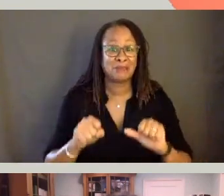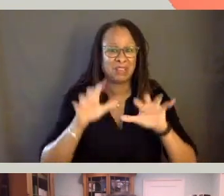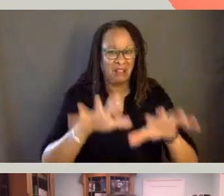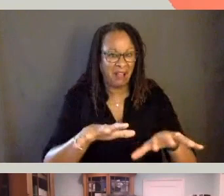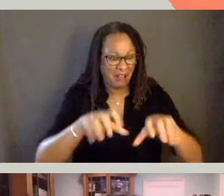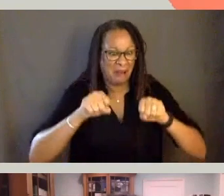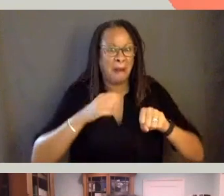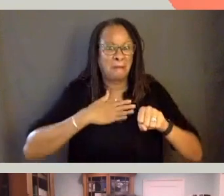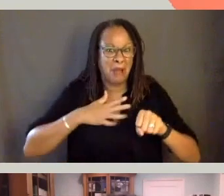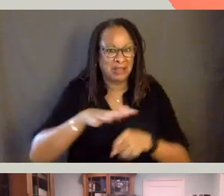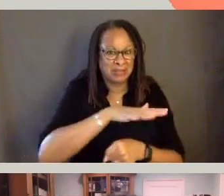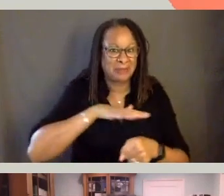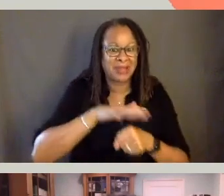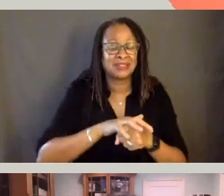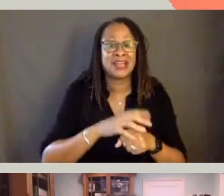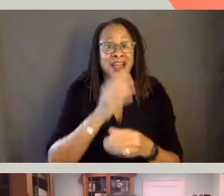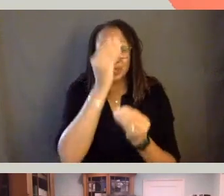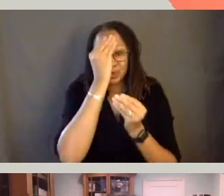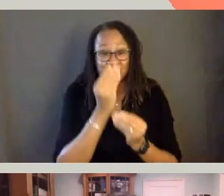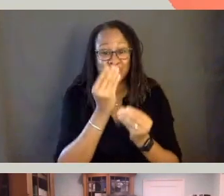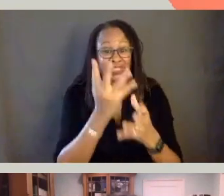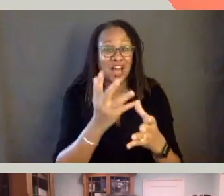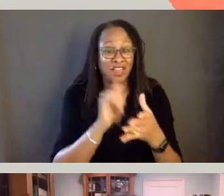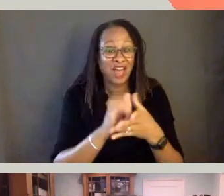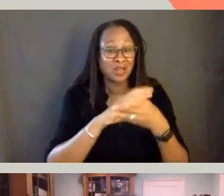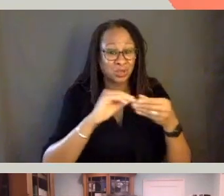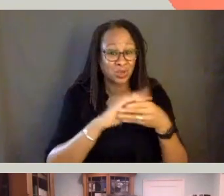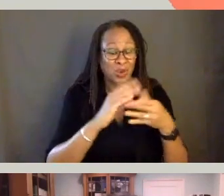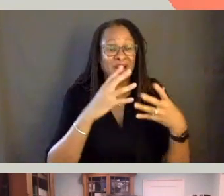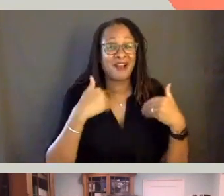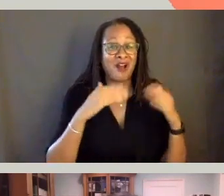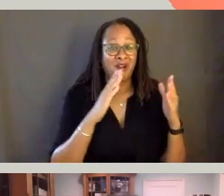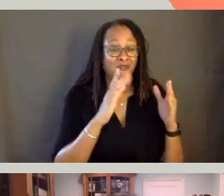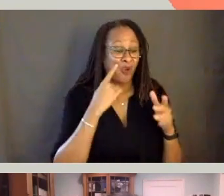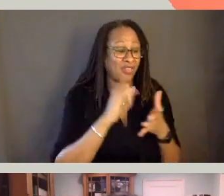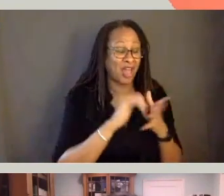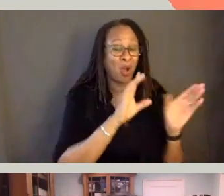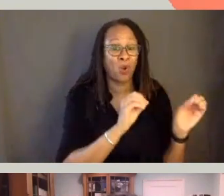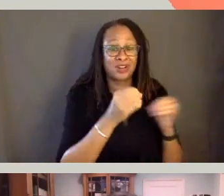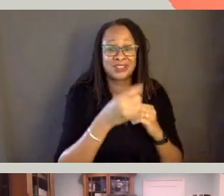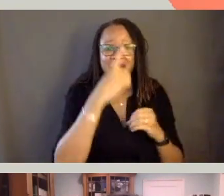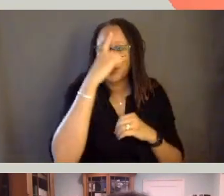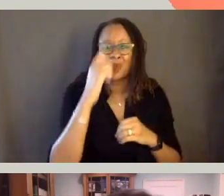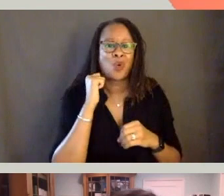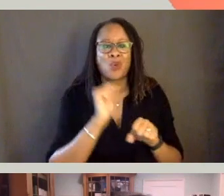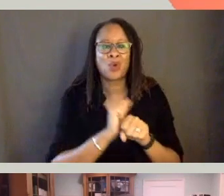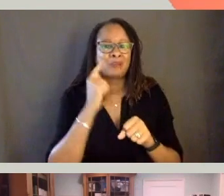like you tell that story on behalf of that organization, we're not gonna work with you because we have like beef with them.